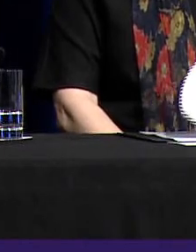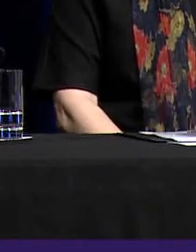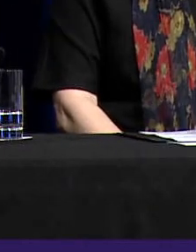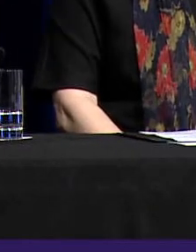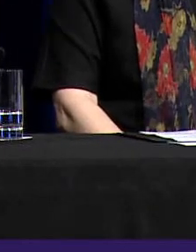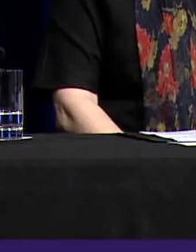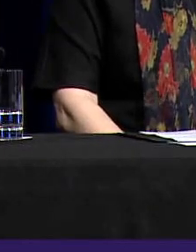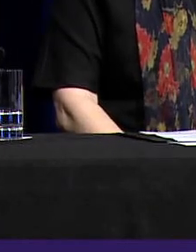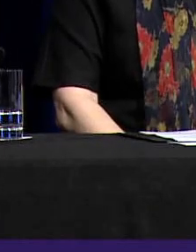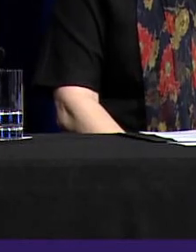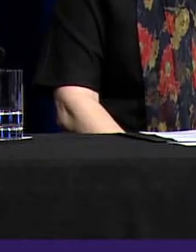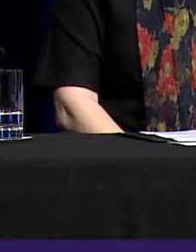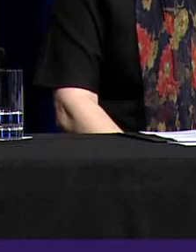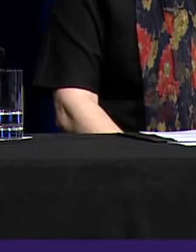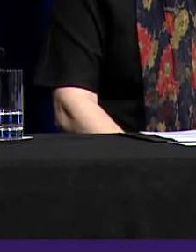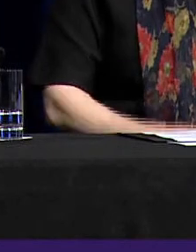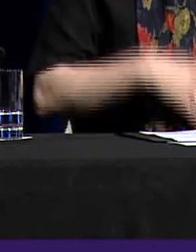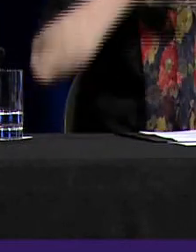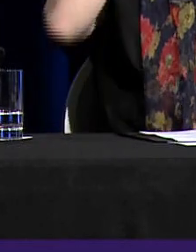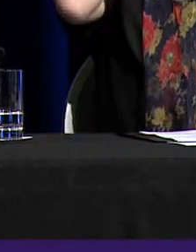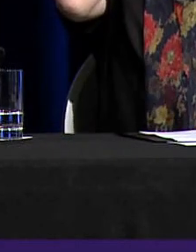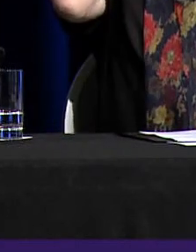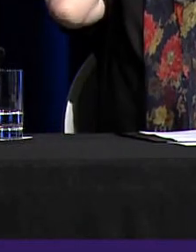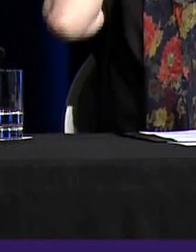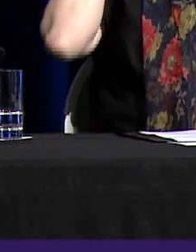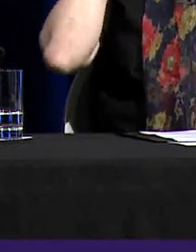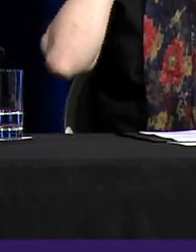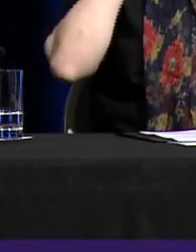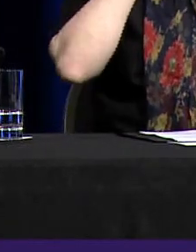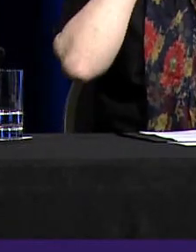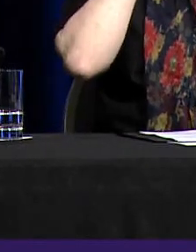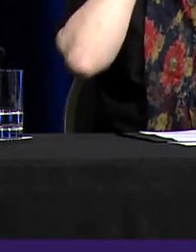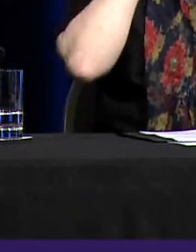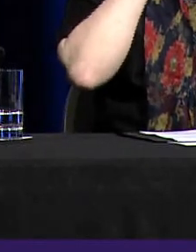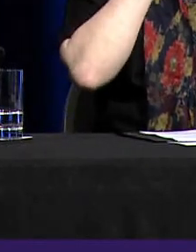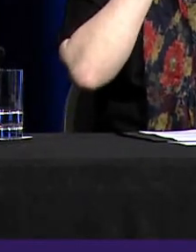Disabilities underpins the Letters Patent for the Royal Commission.